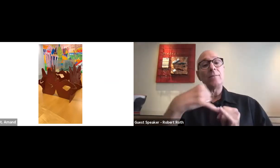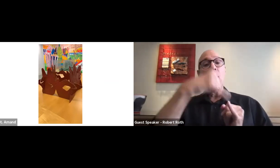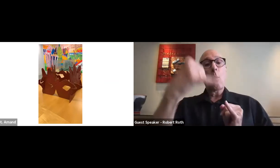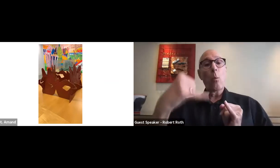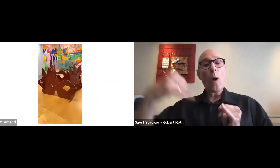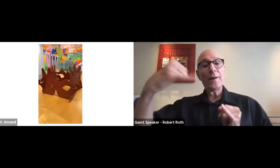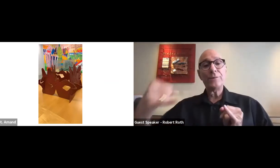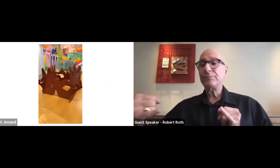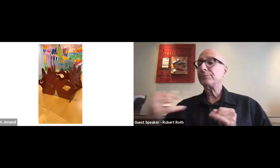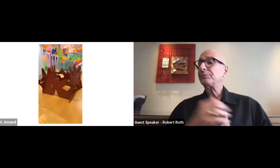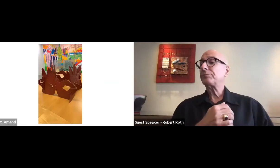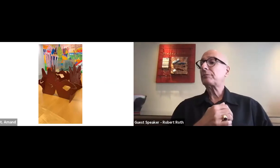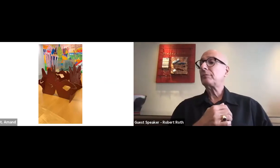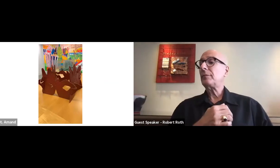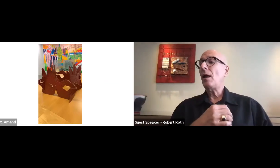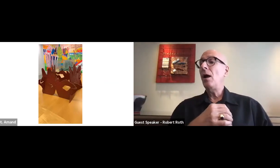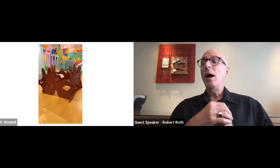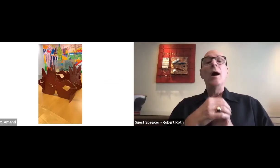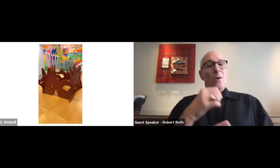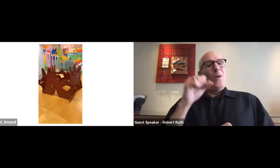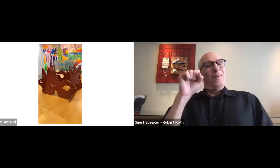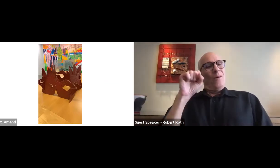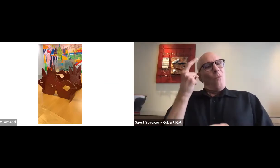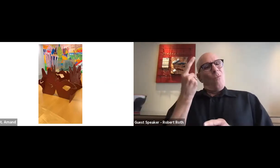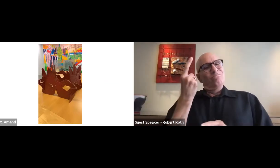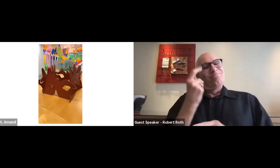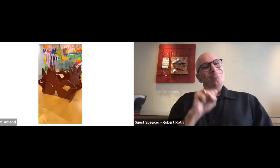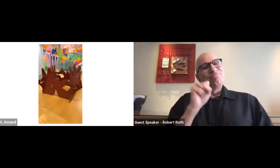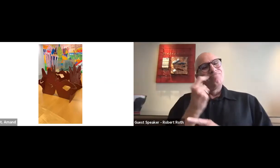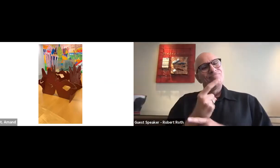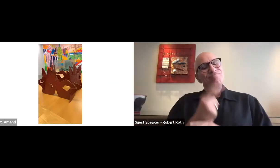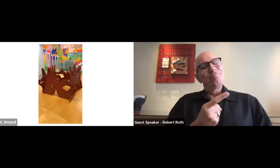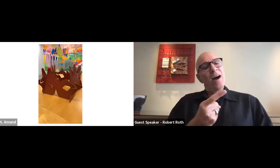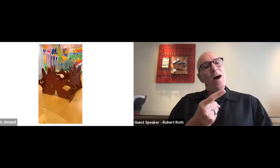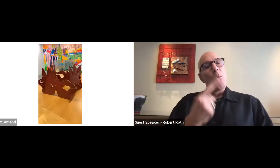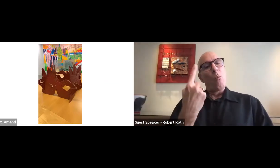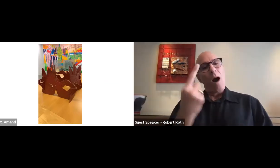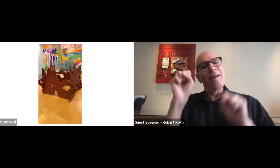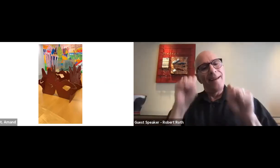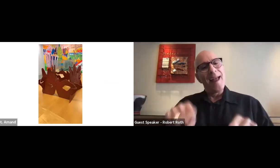and wires. He would use those for his artwork